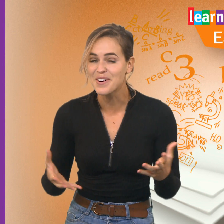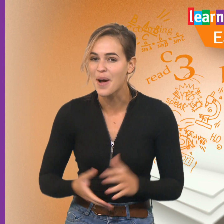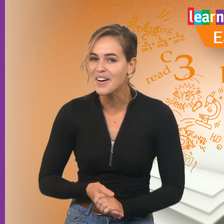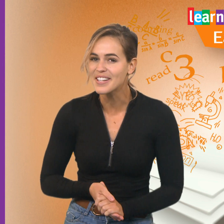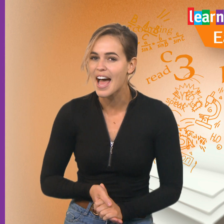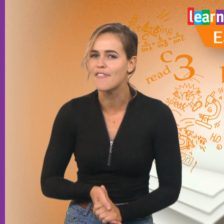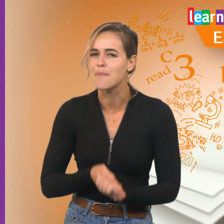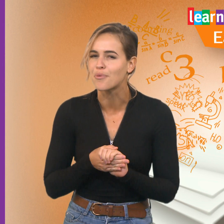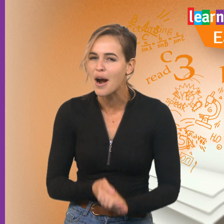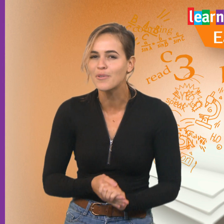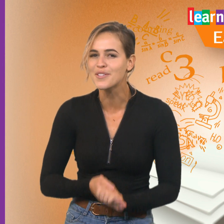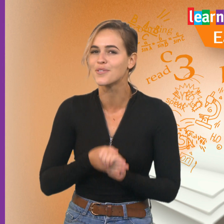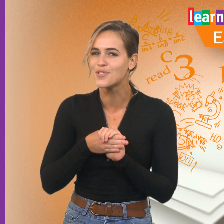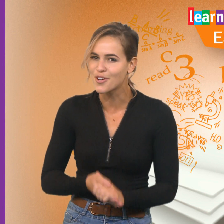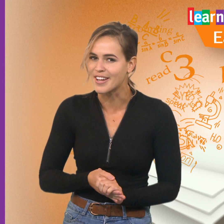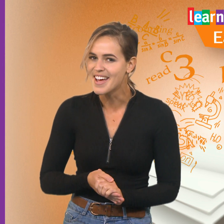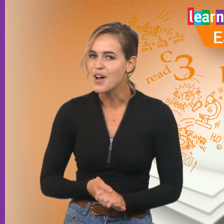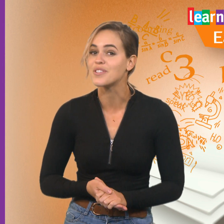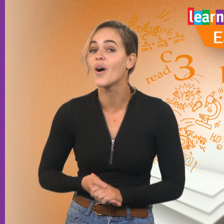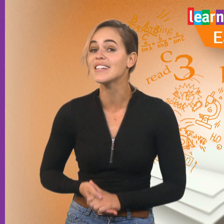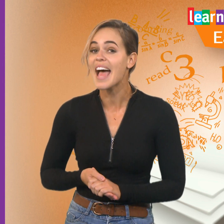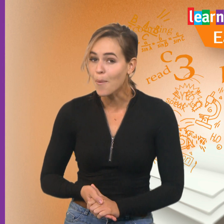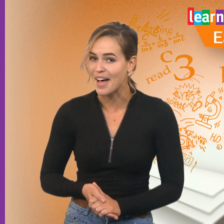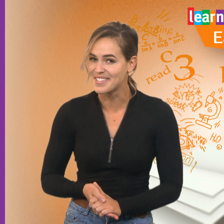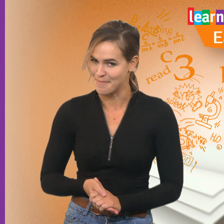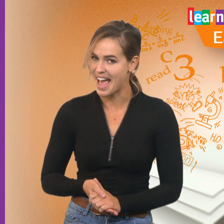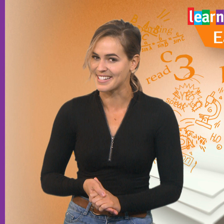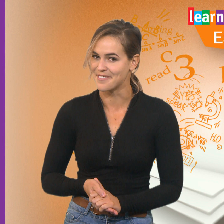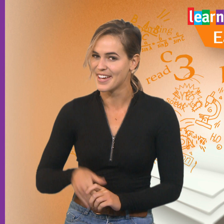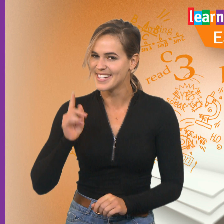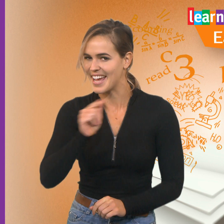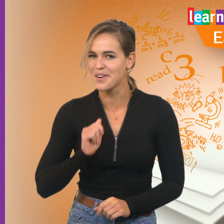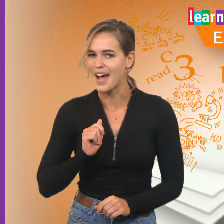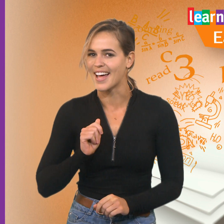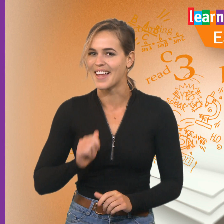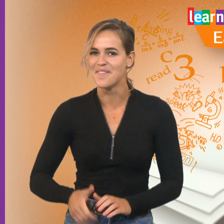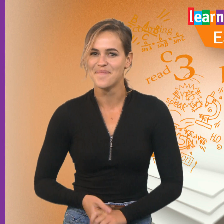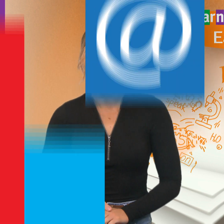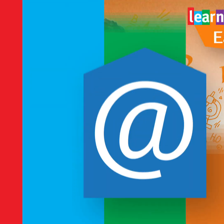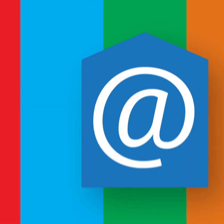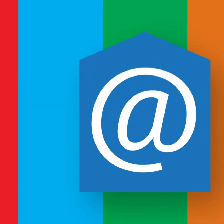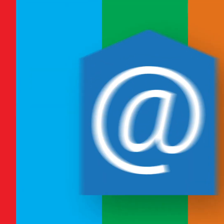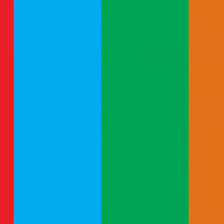we’re going to have a primary school student, who is going to help us to be active. Take it away, Layla.